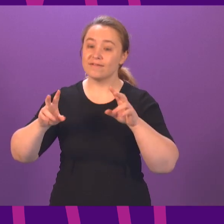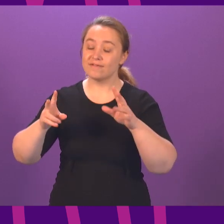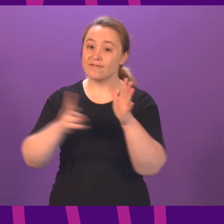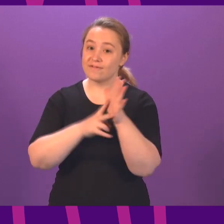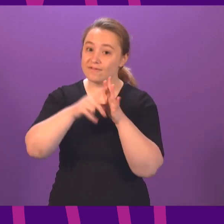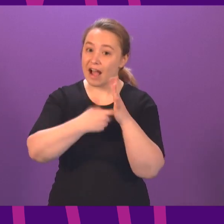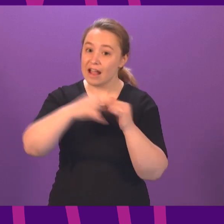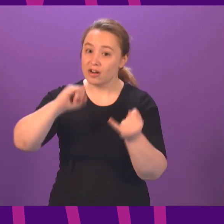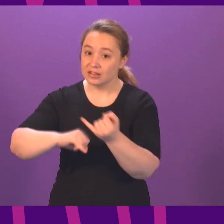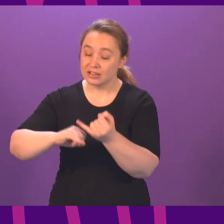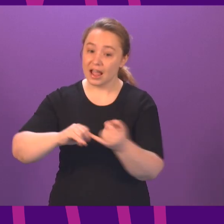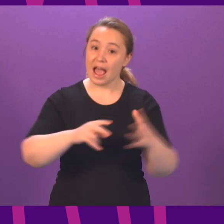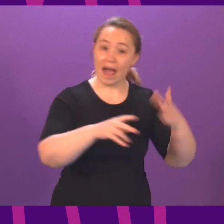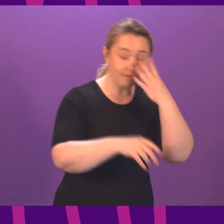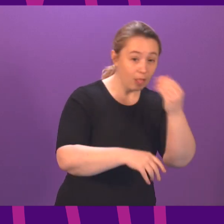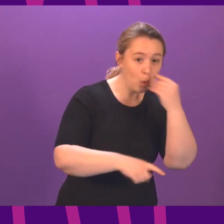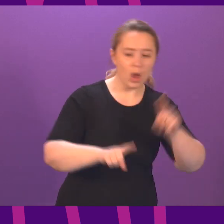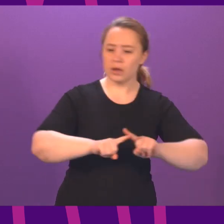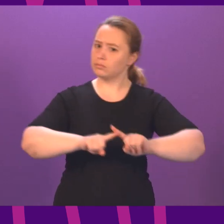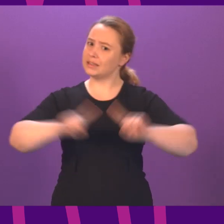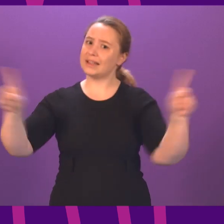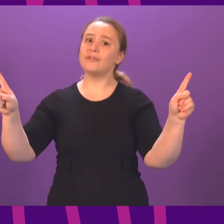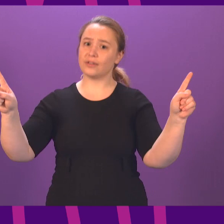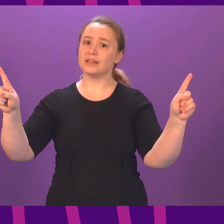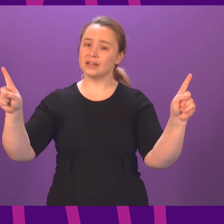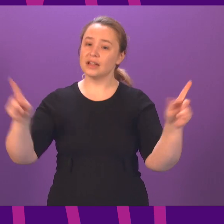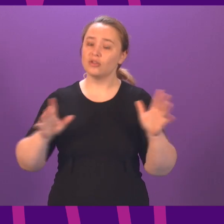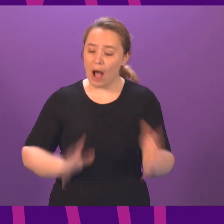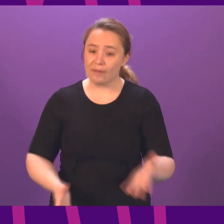Those are lessons that we have been learning and will continue to learn. It is simply not